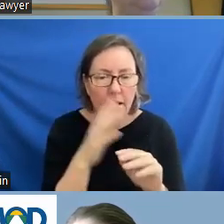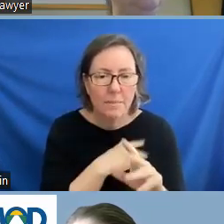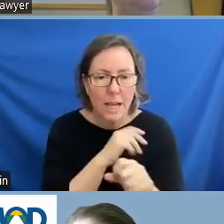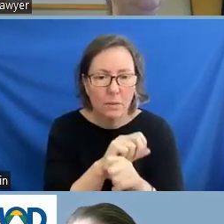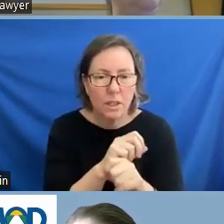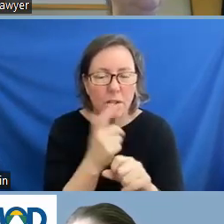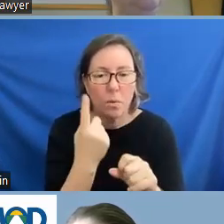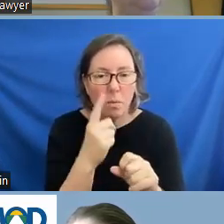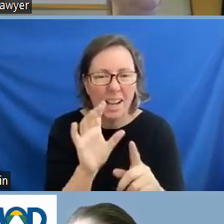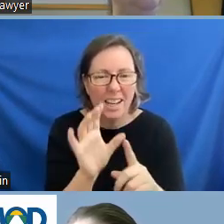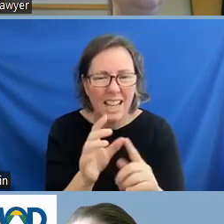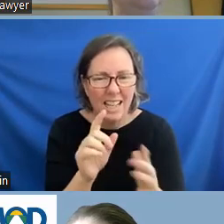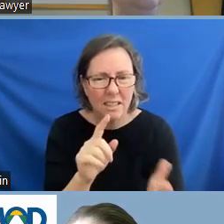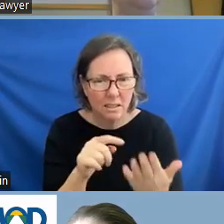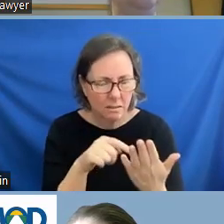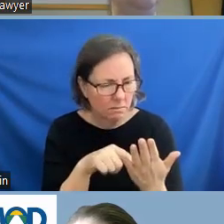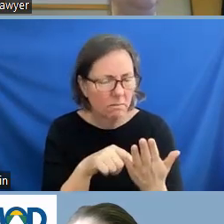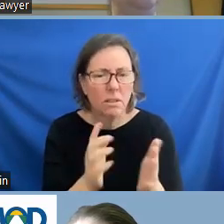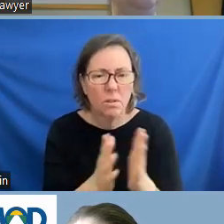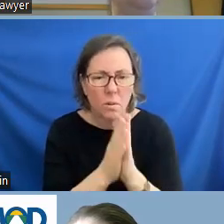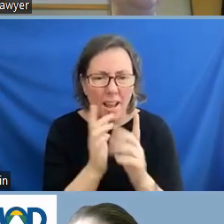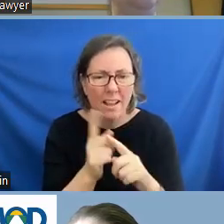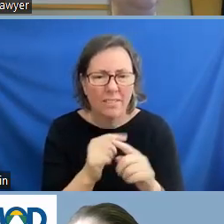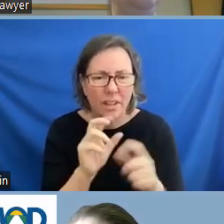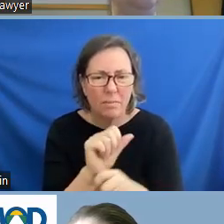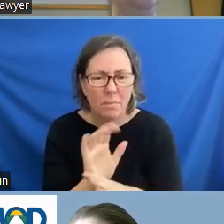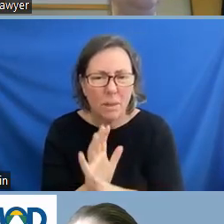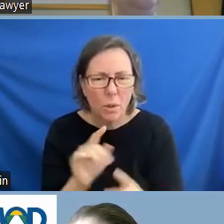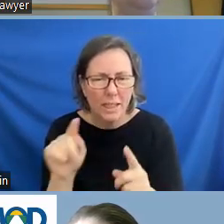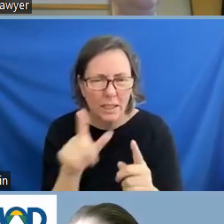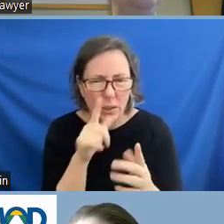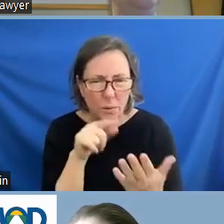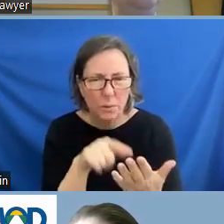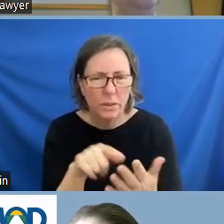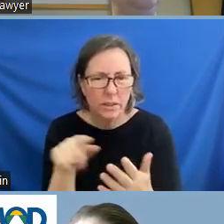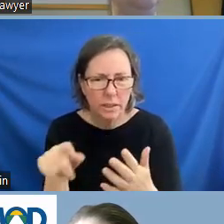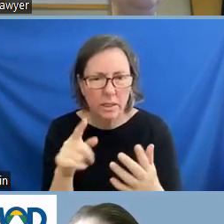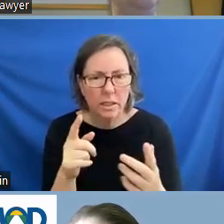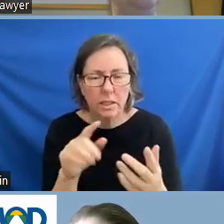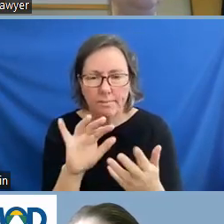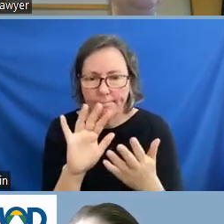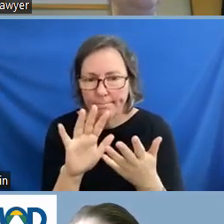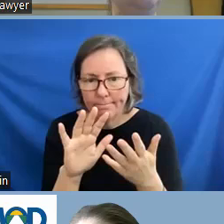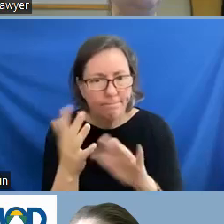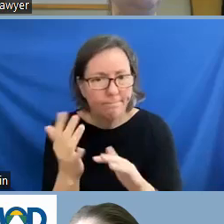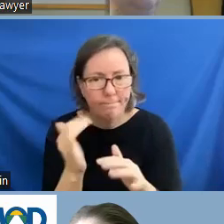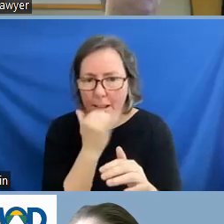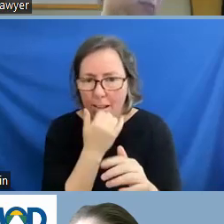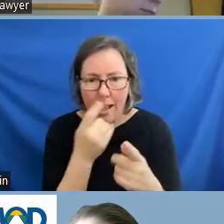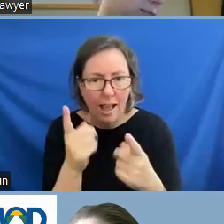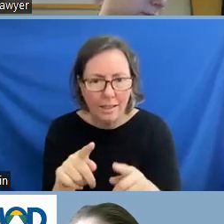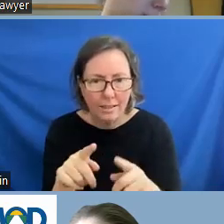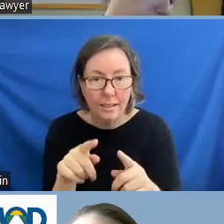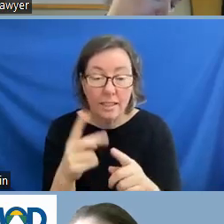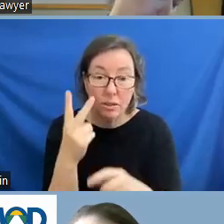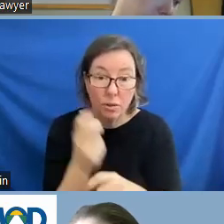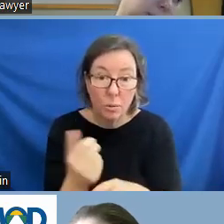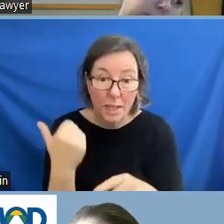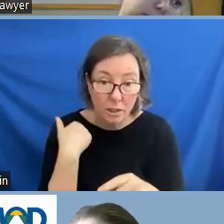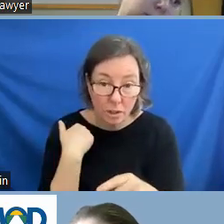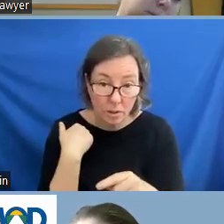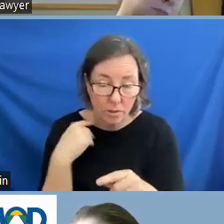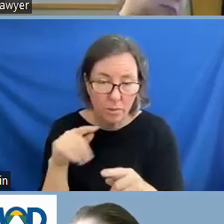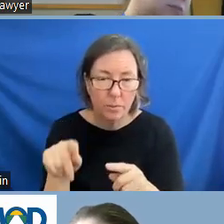received was from an employee. She met with an accident and this was two years ago and the end